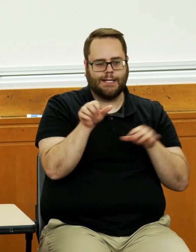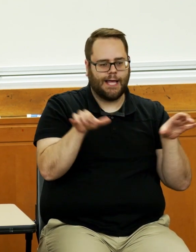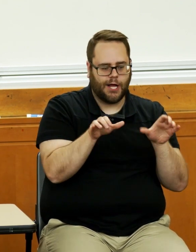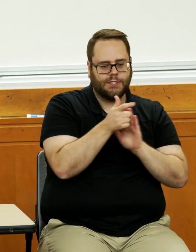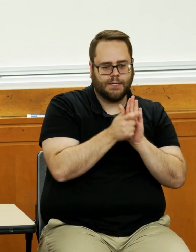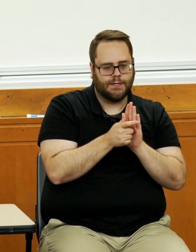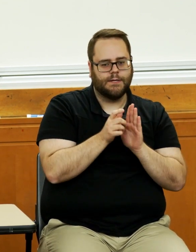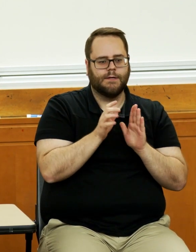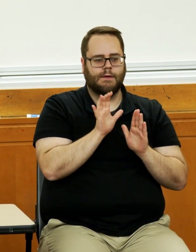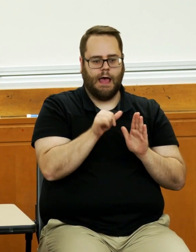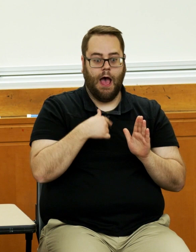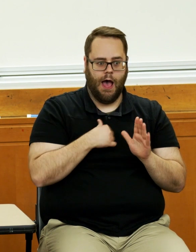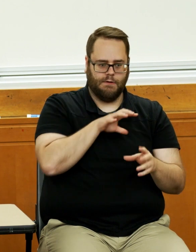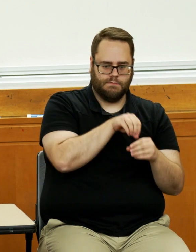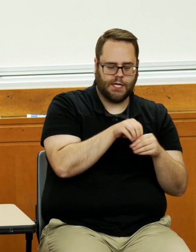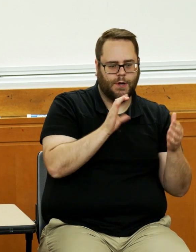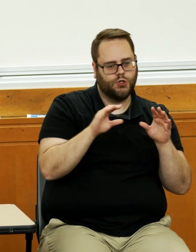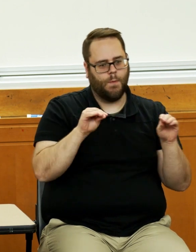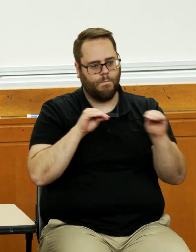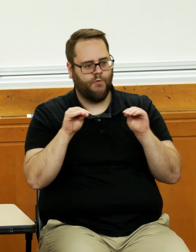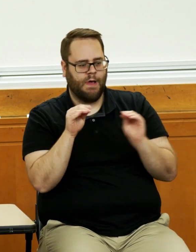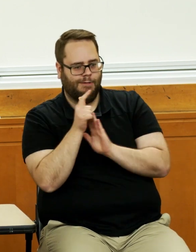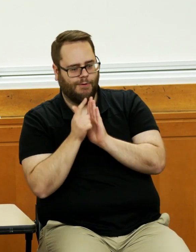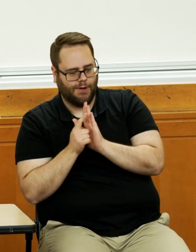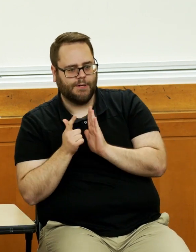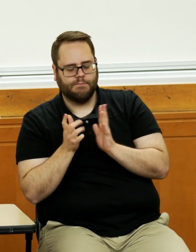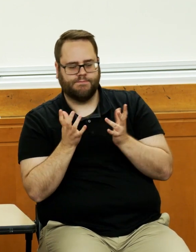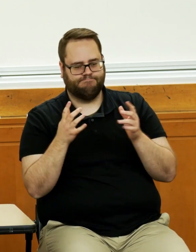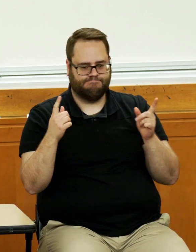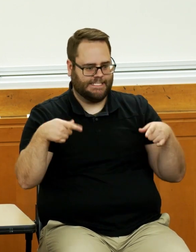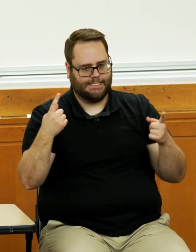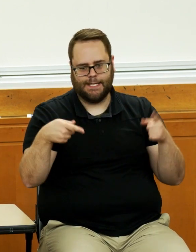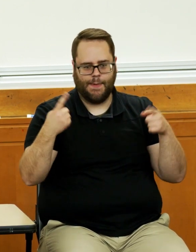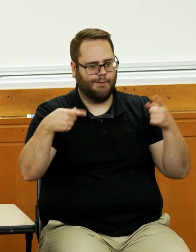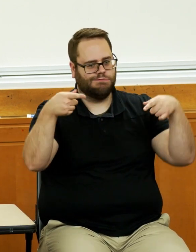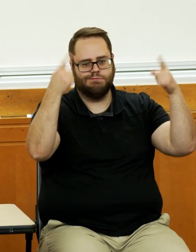that I do versus movement lawyering, it's still an ongoing debate in today's legal profession.